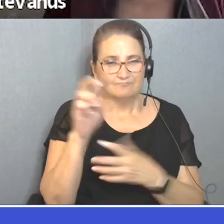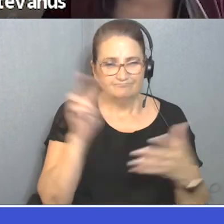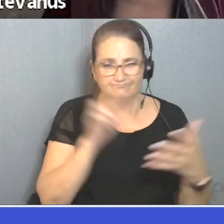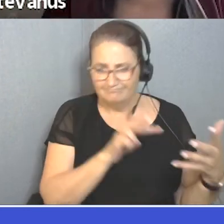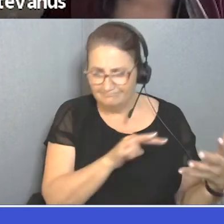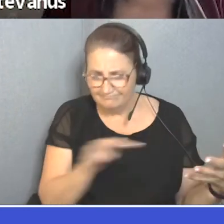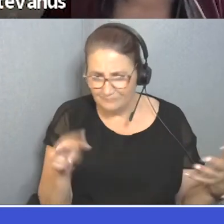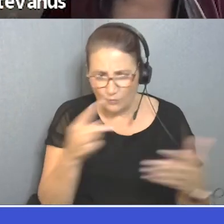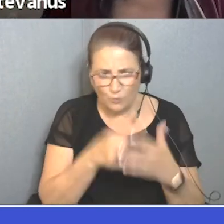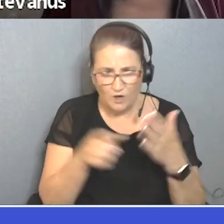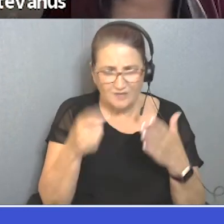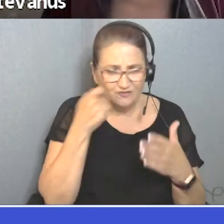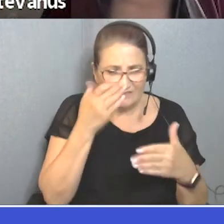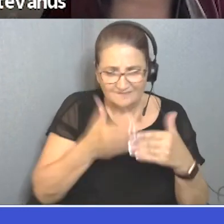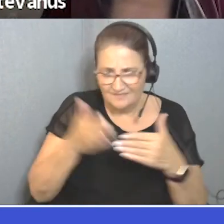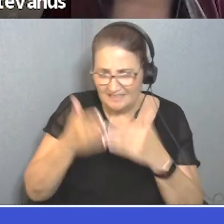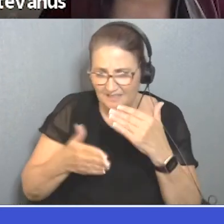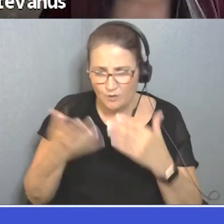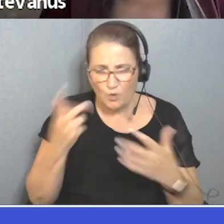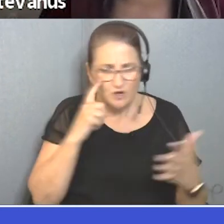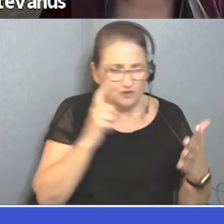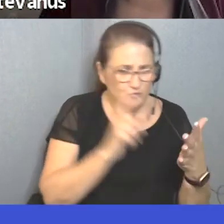So about 60 seconds to look at all the stuff you've done, what did you